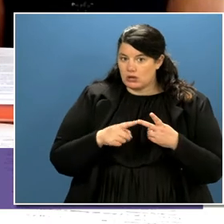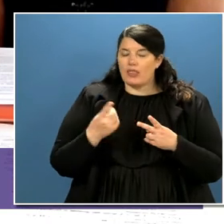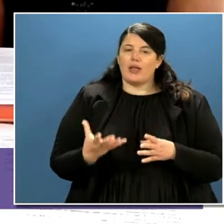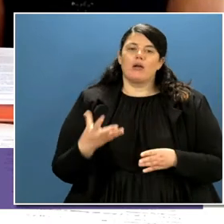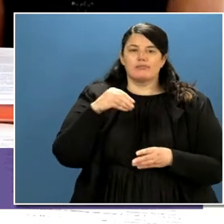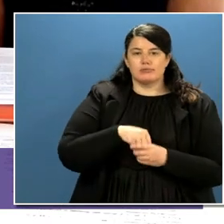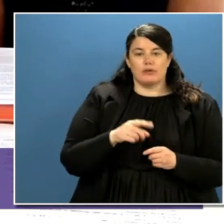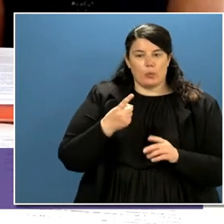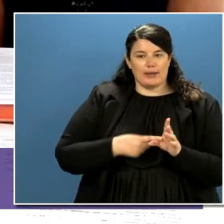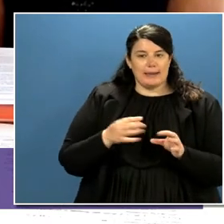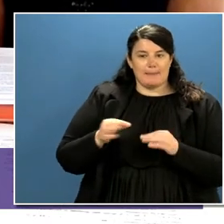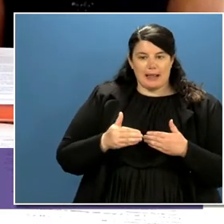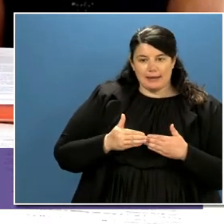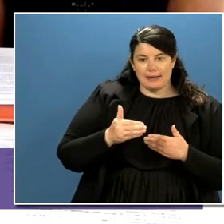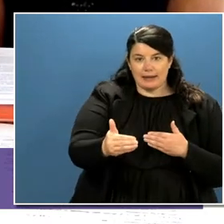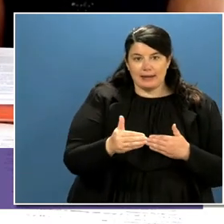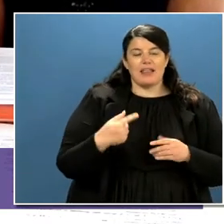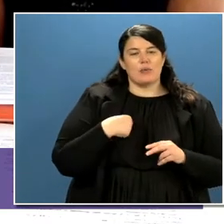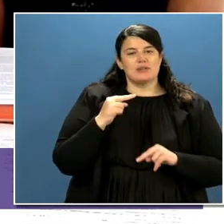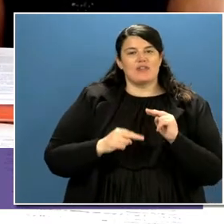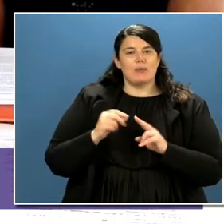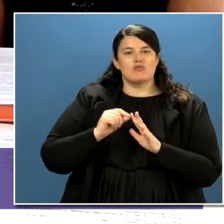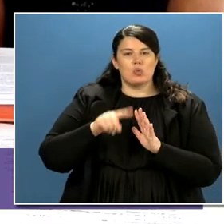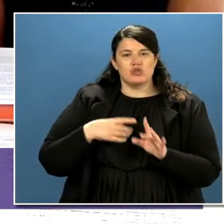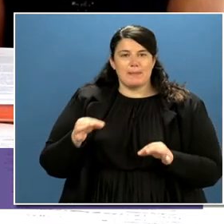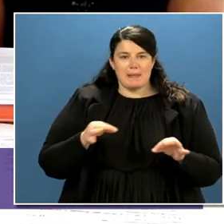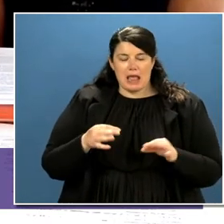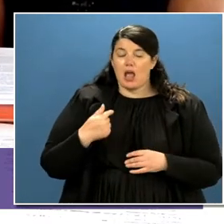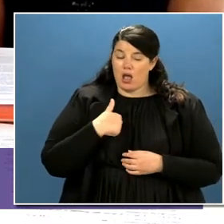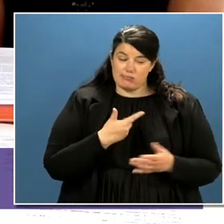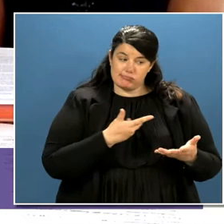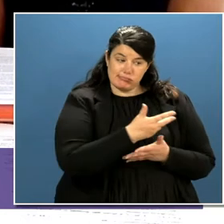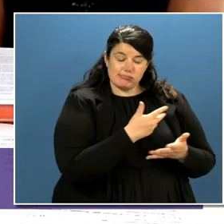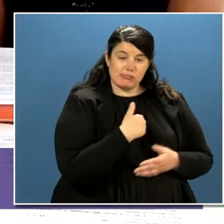And we build out a project plan. I was speaking to one of our clients actually last week about we've had a